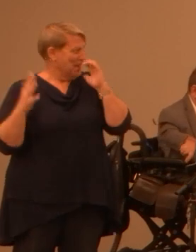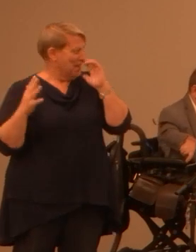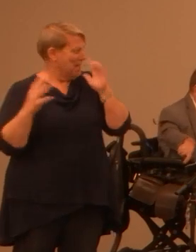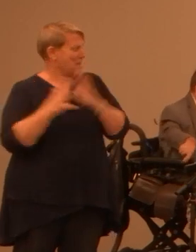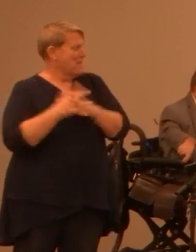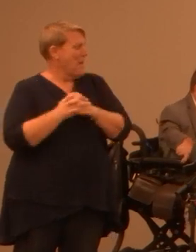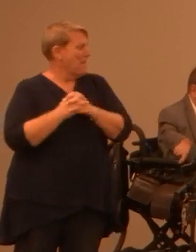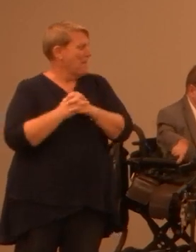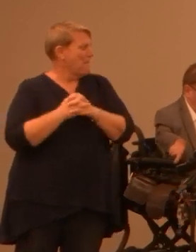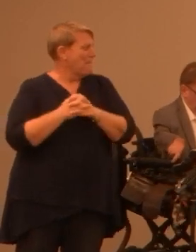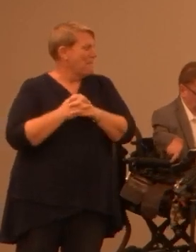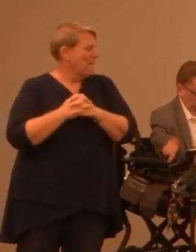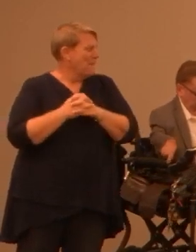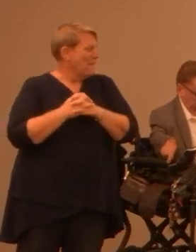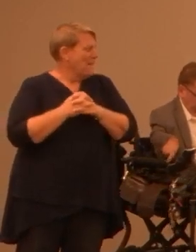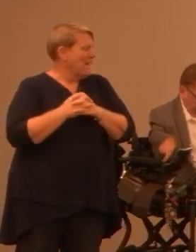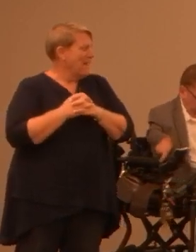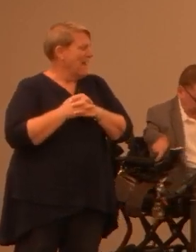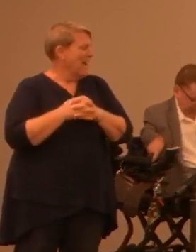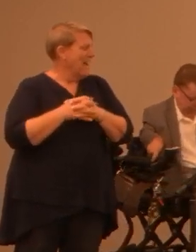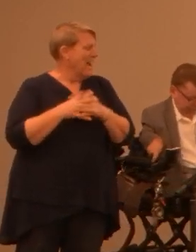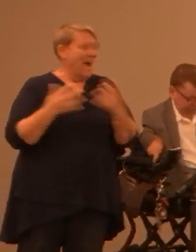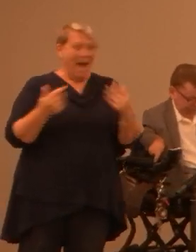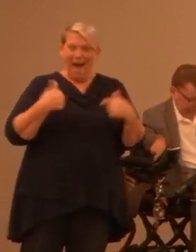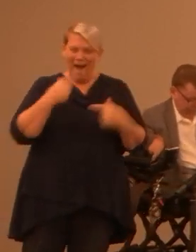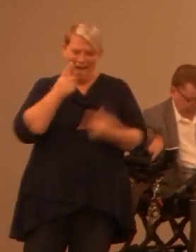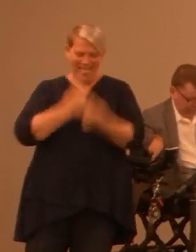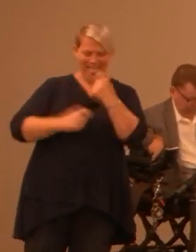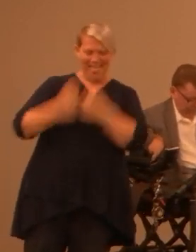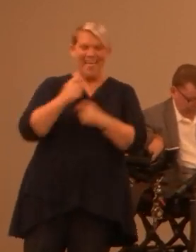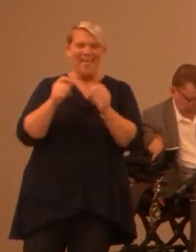I've never been prouder to be a Bendigo Bank customer. A pleasant